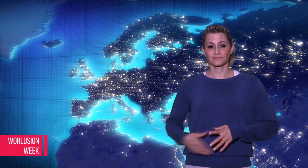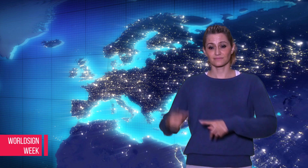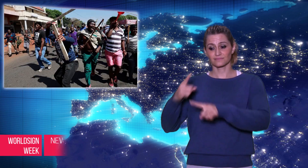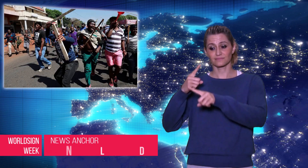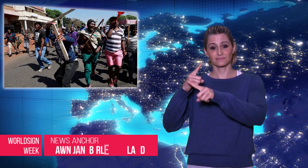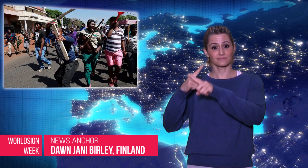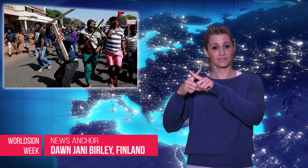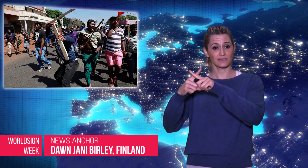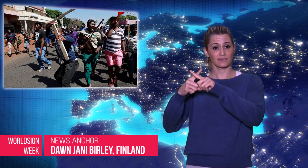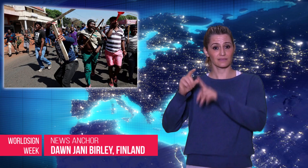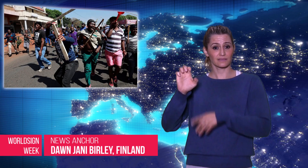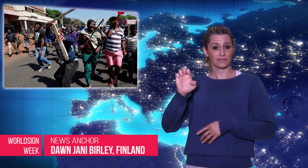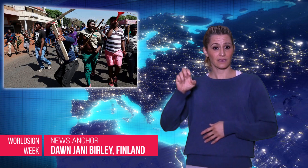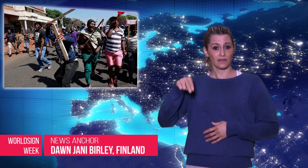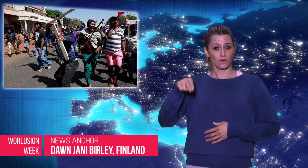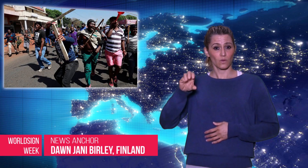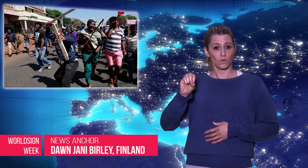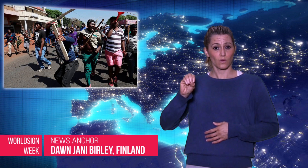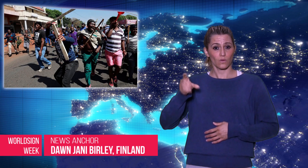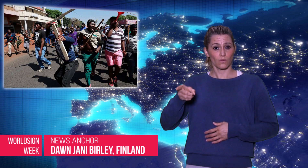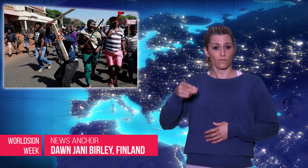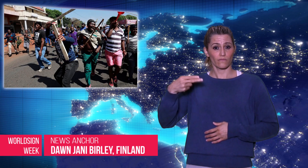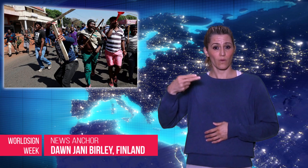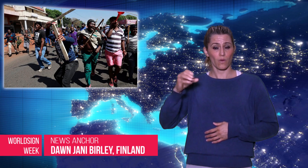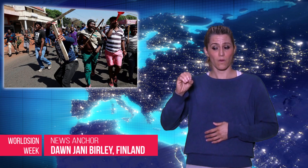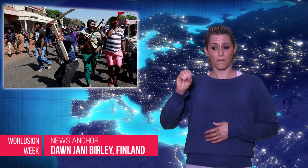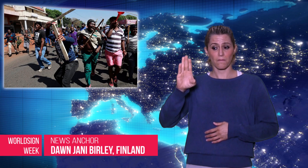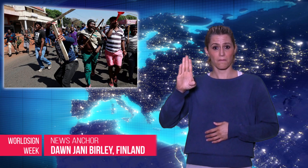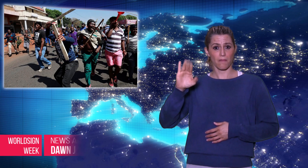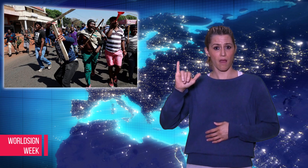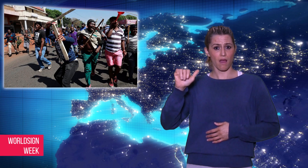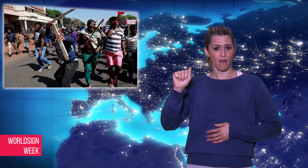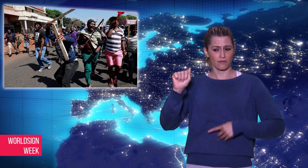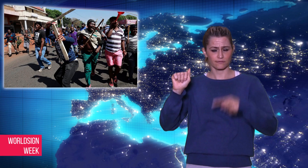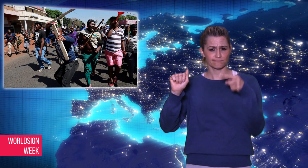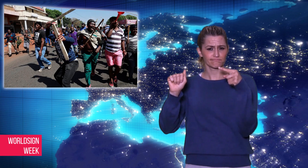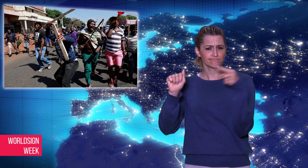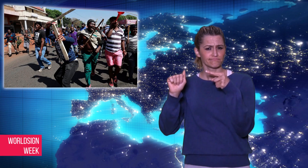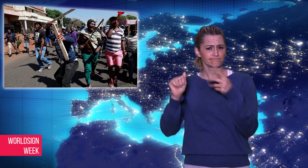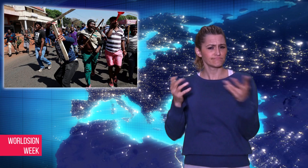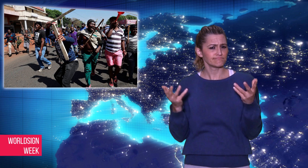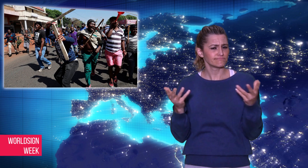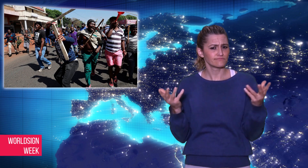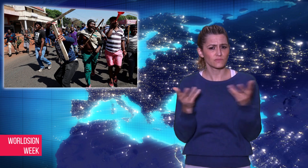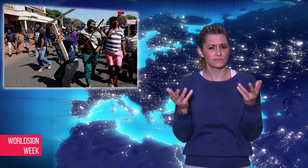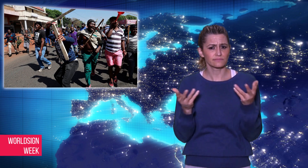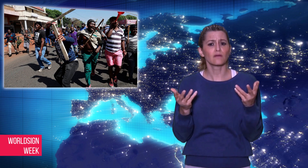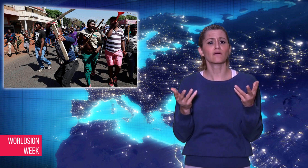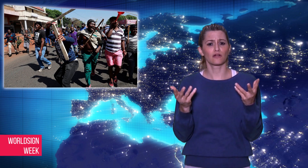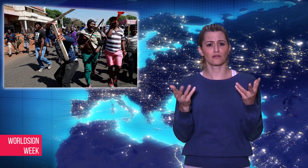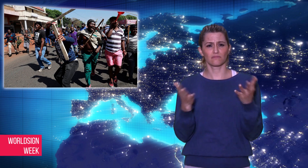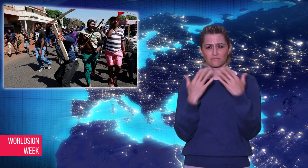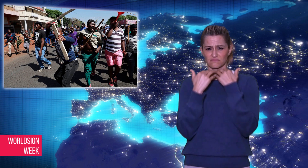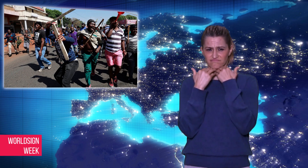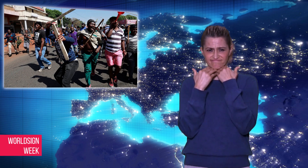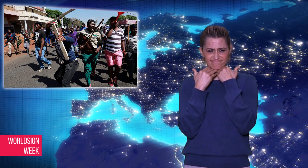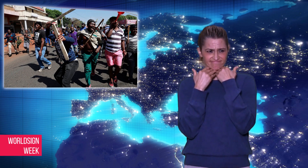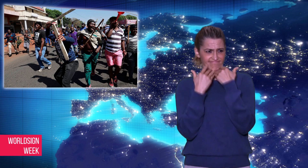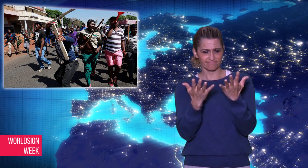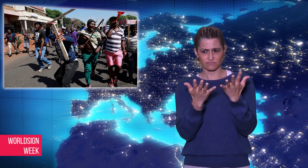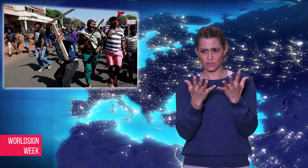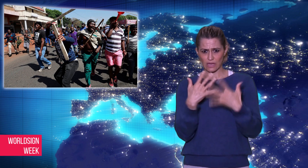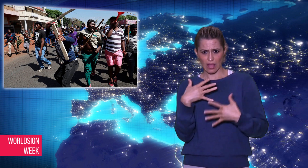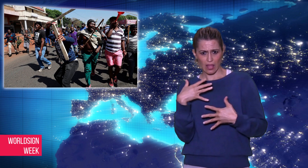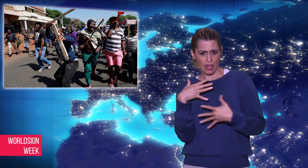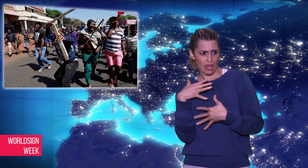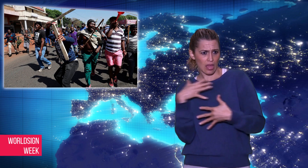[Dawn]: At least 12 people died from xenophobic